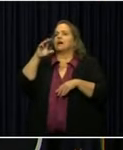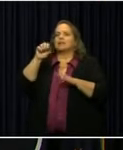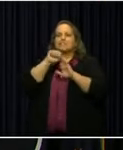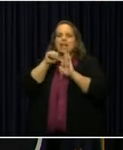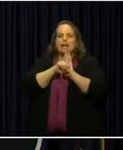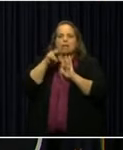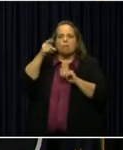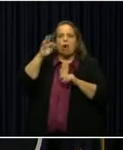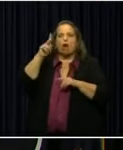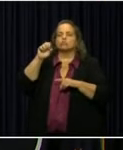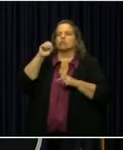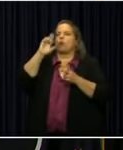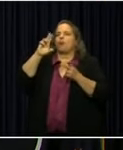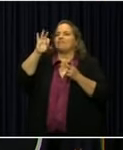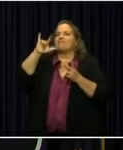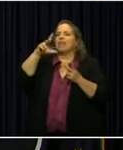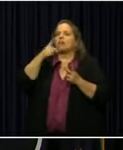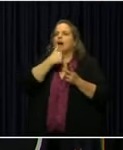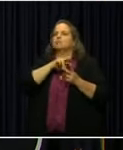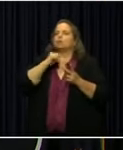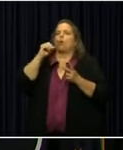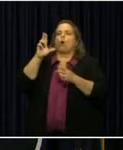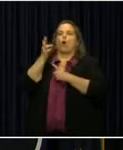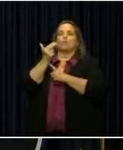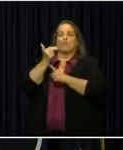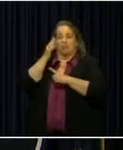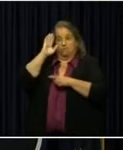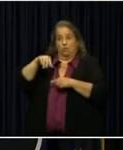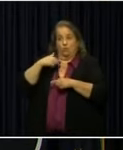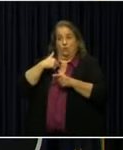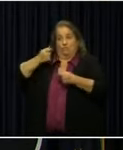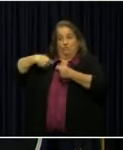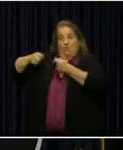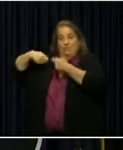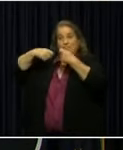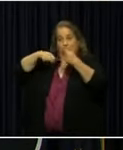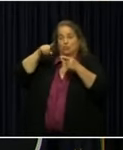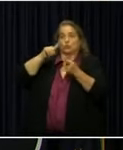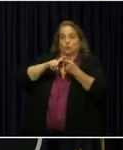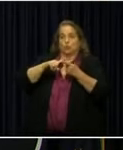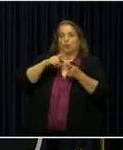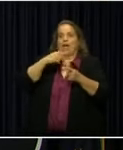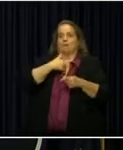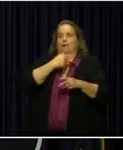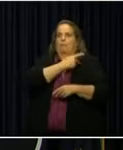PROVIDING OTHER SERVICES OUTSIDE OF IT ARE NOT SPREADING THE